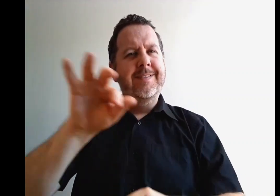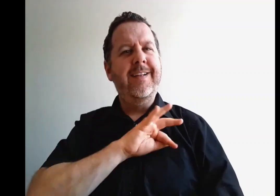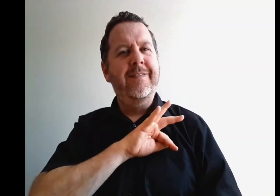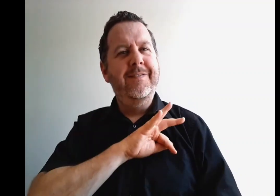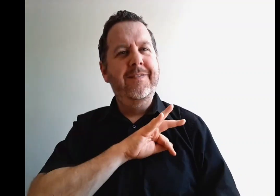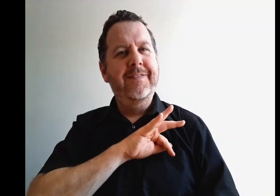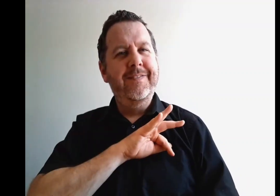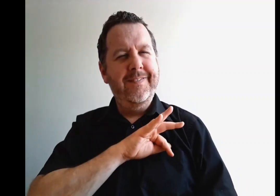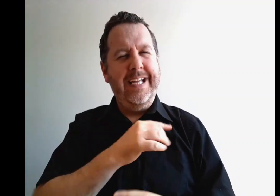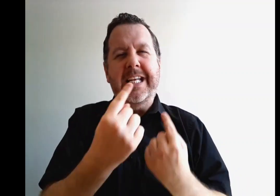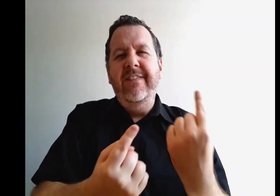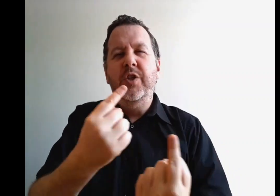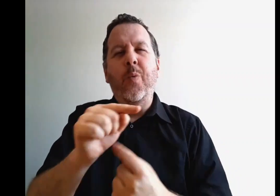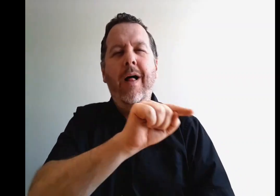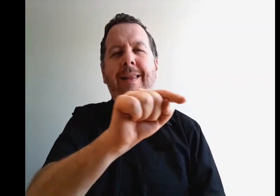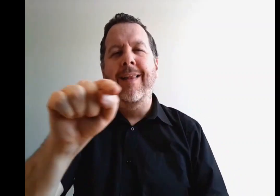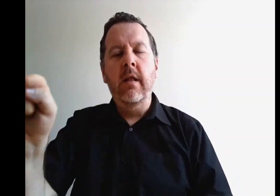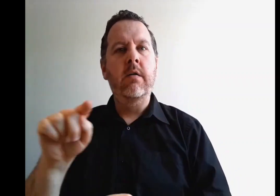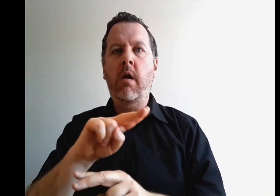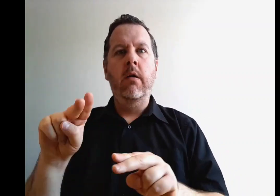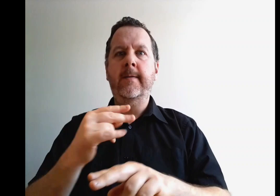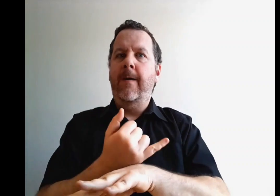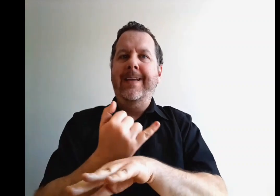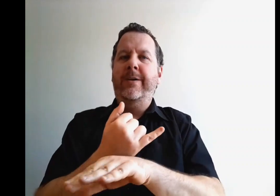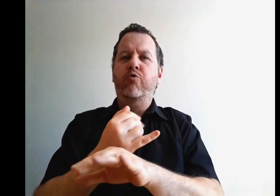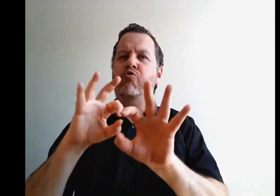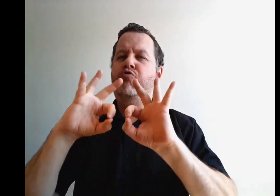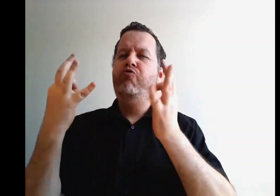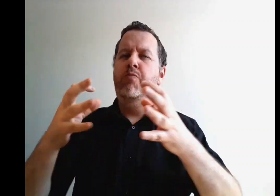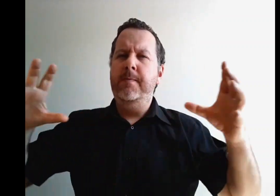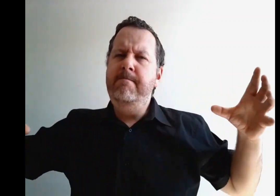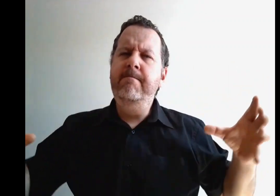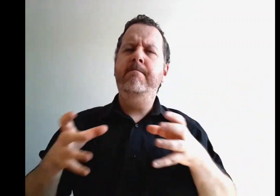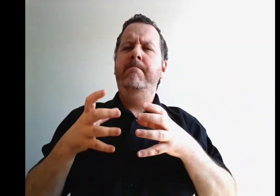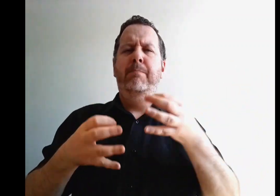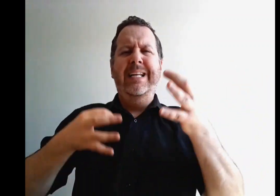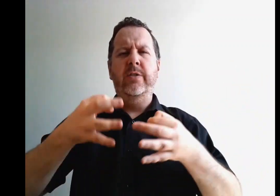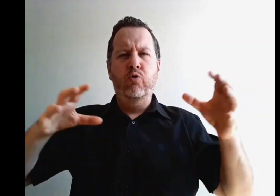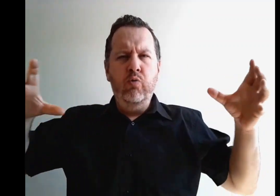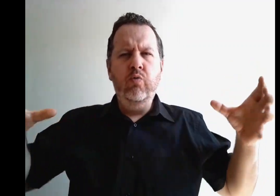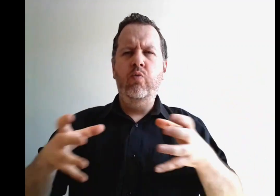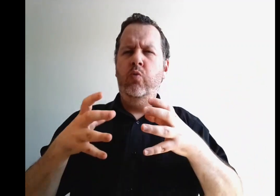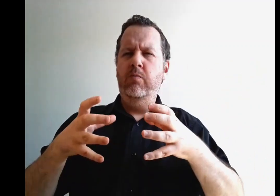You didn't really see organized group self-advocacy, in a political sense,